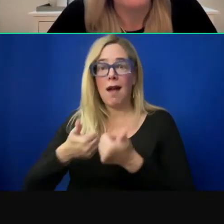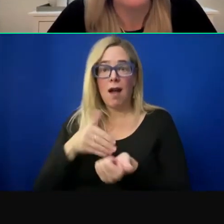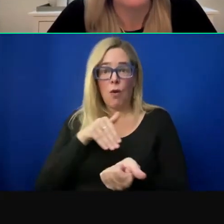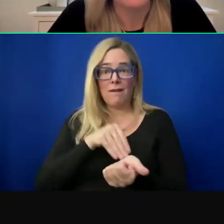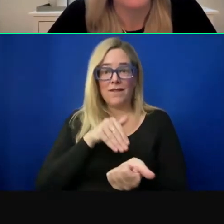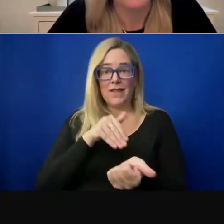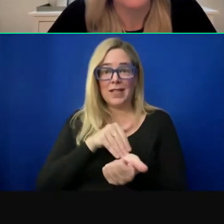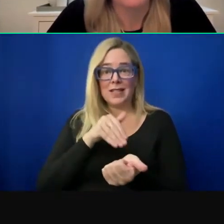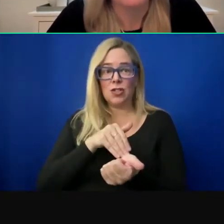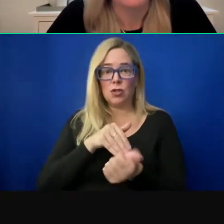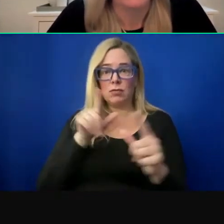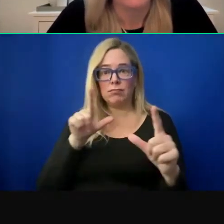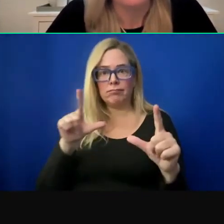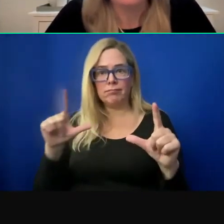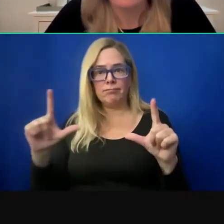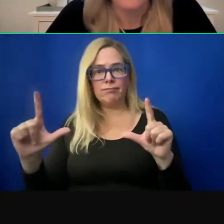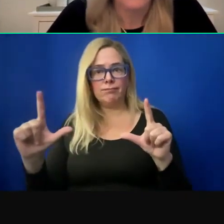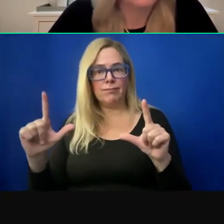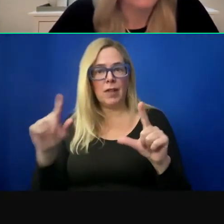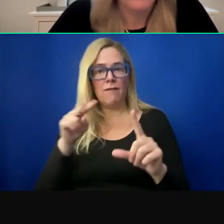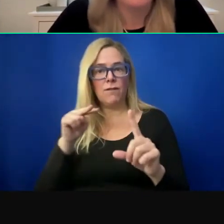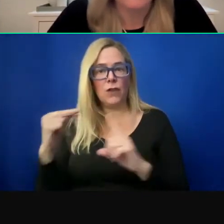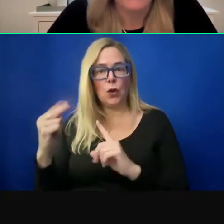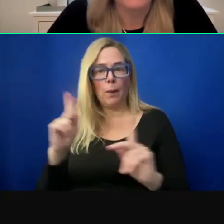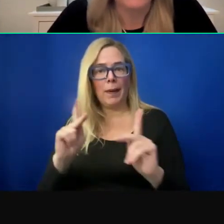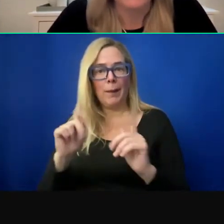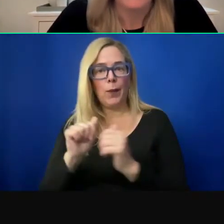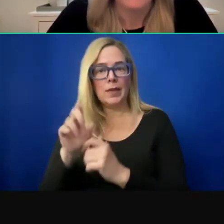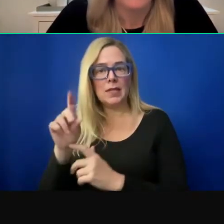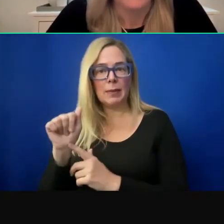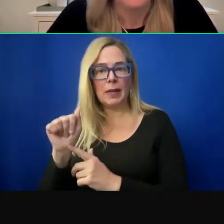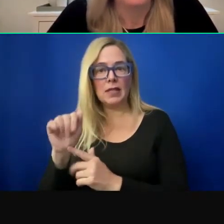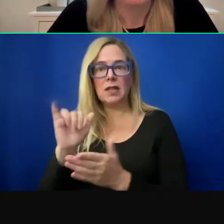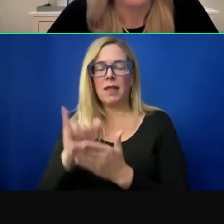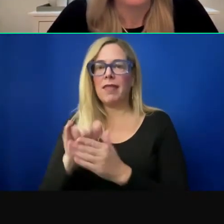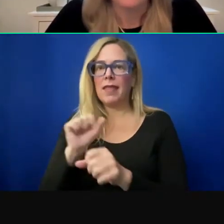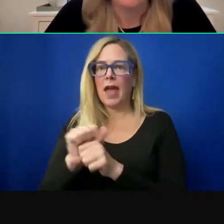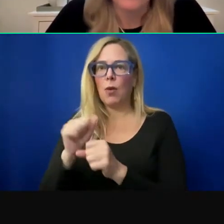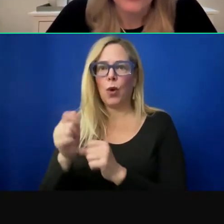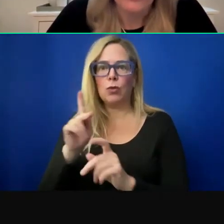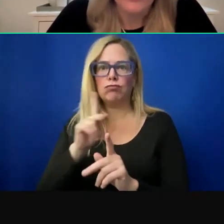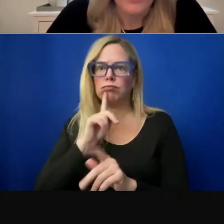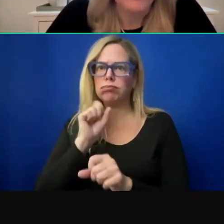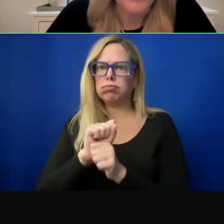people with disabilities. This work got a lot of attention and was featured in the New York Times.